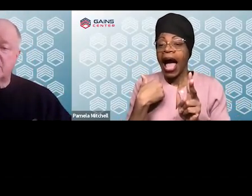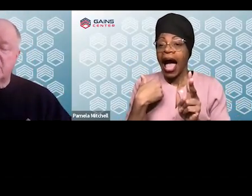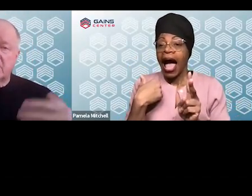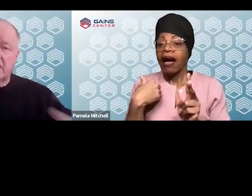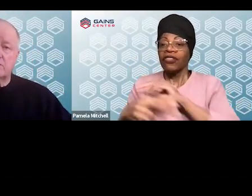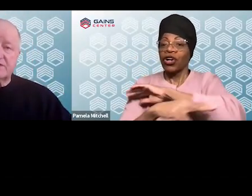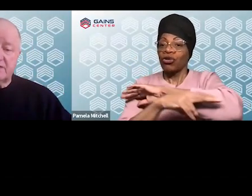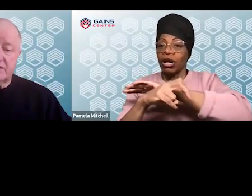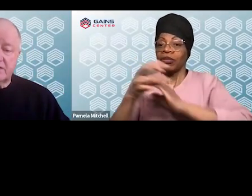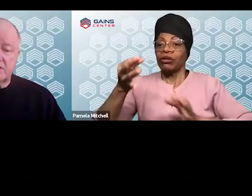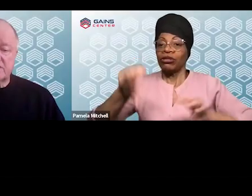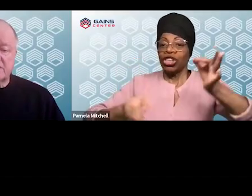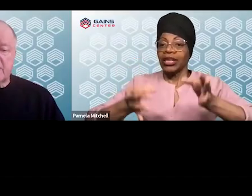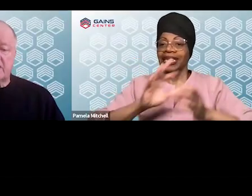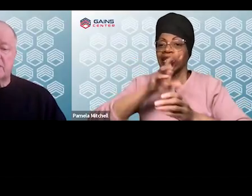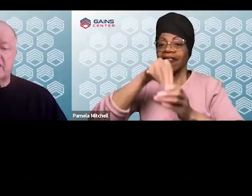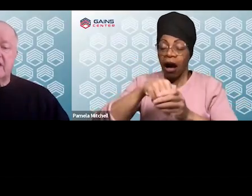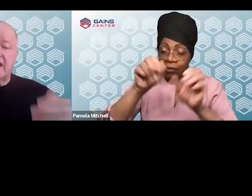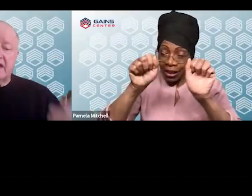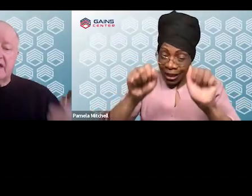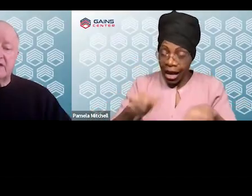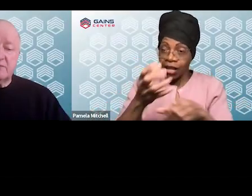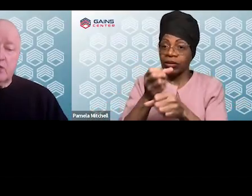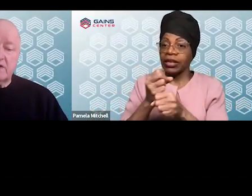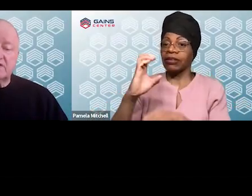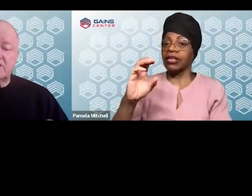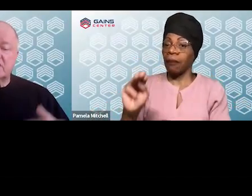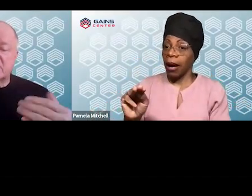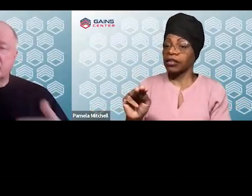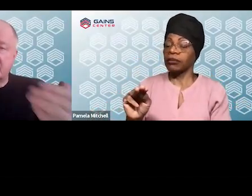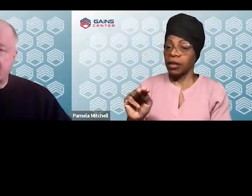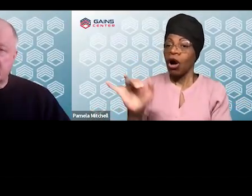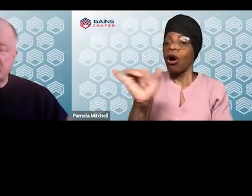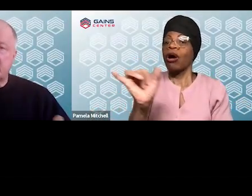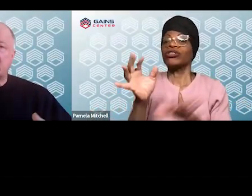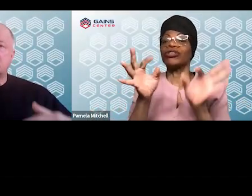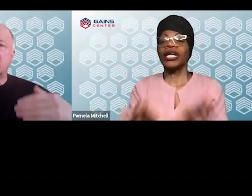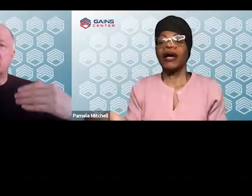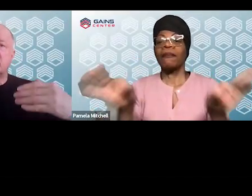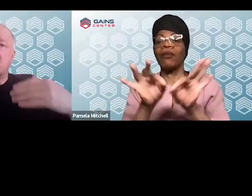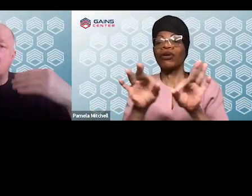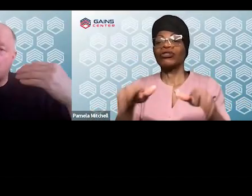can receive contingency management. And it's important to deliver contingency management